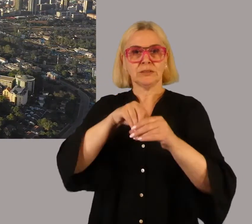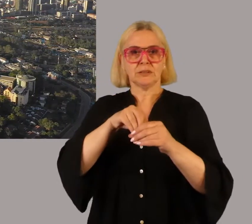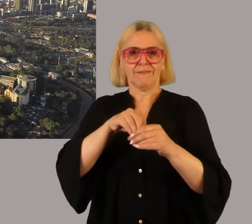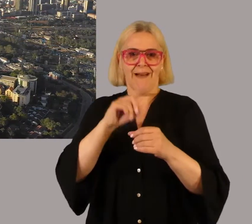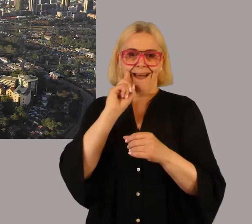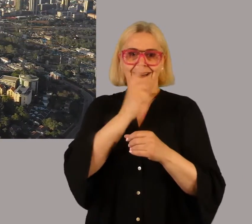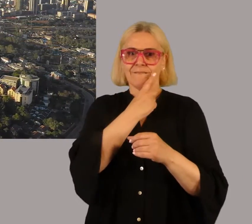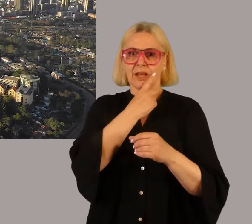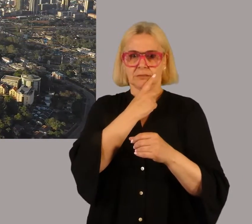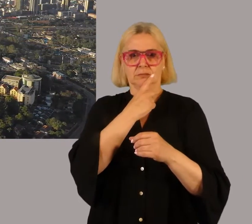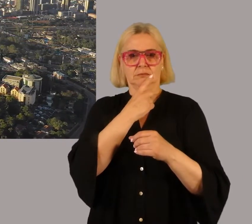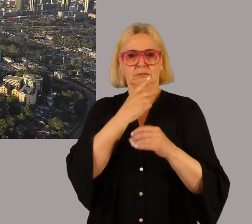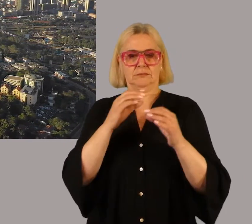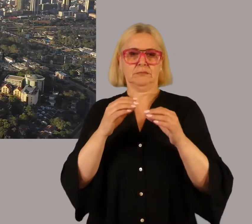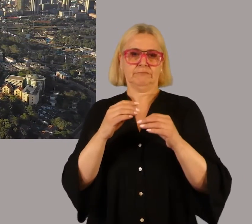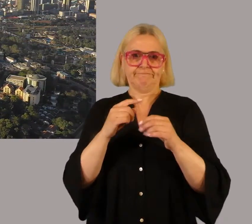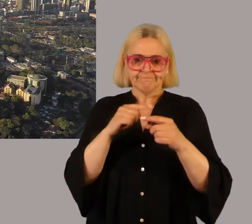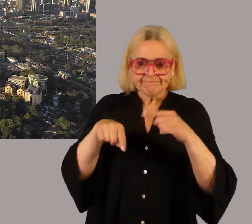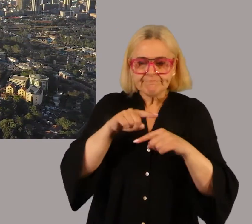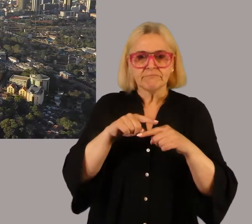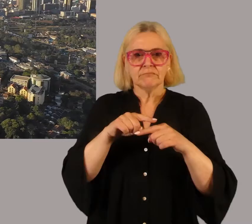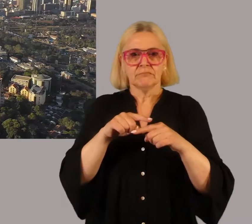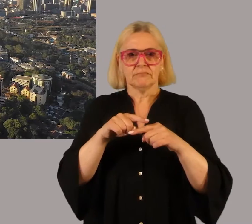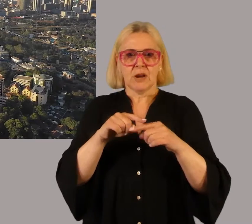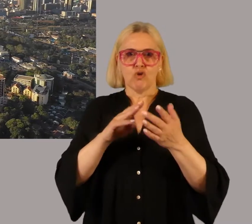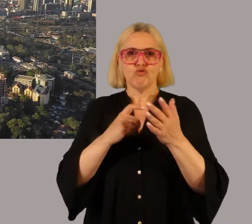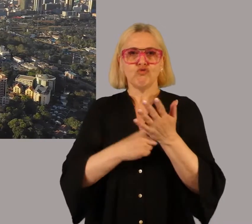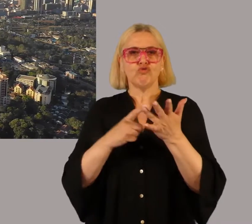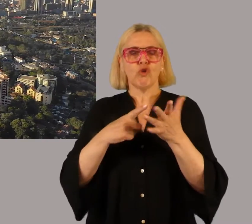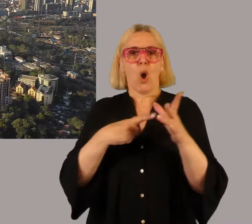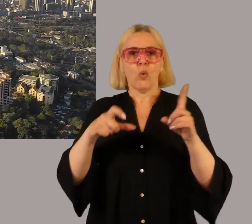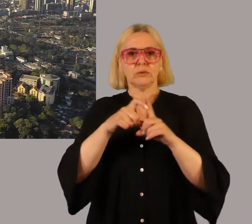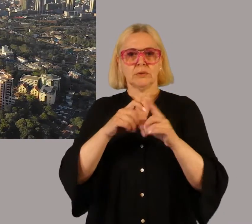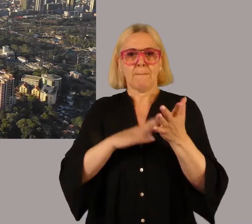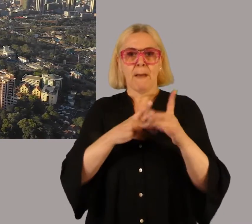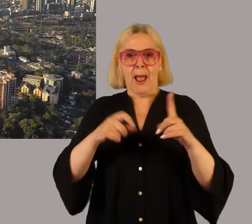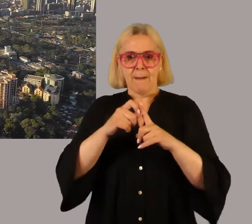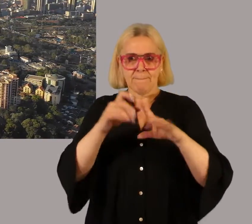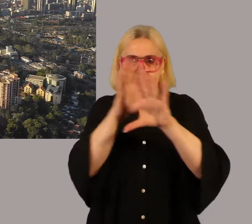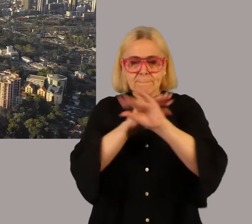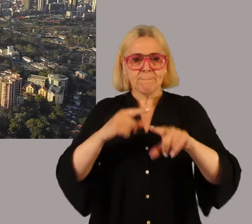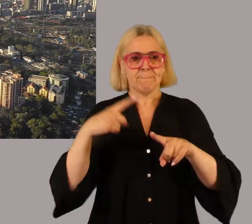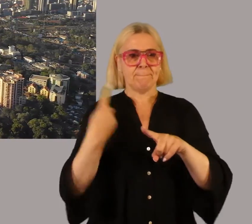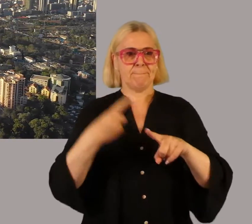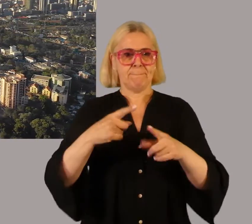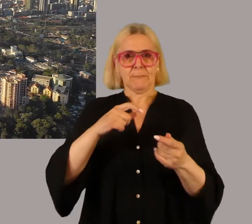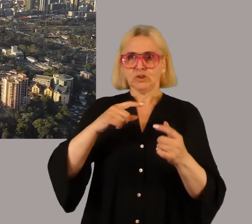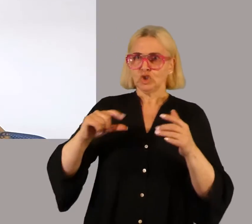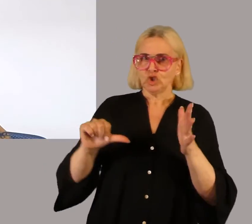evidence-based roadmap to address these urgent challenges. This is divided into six themes.